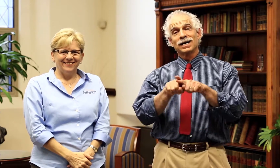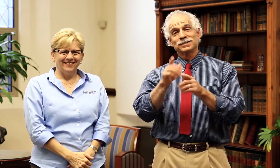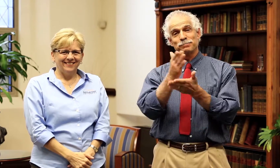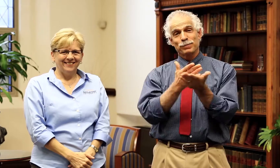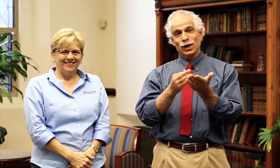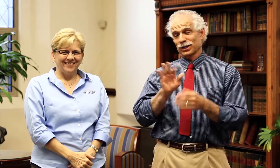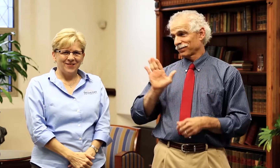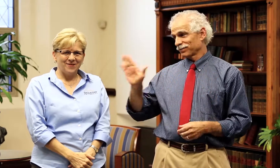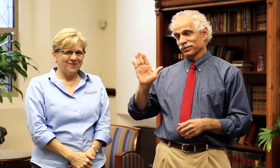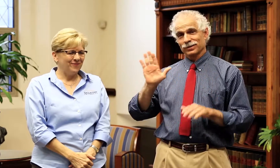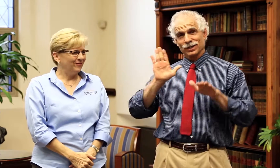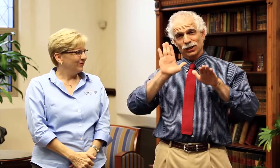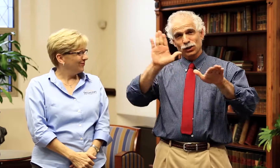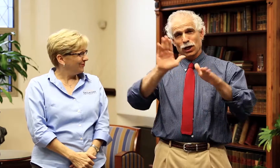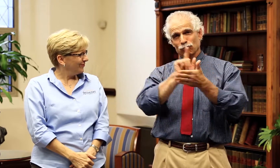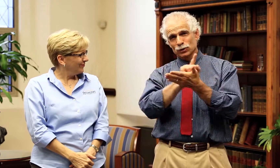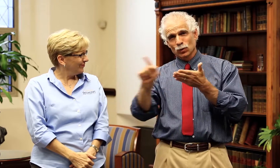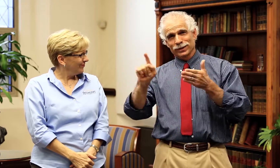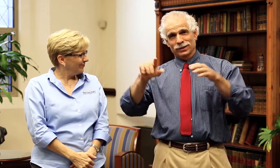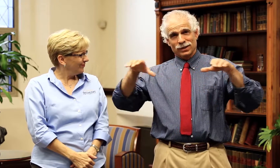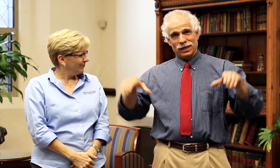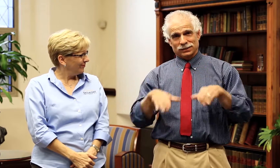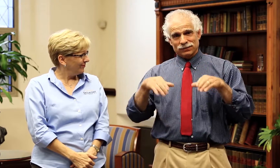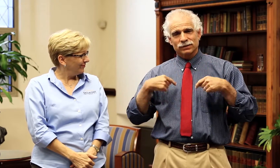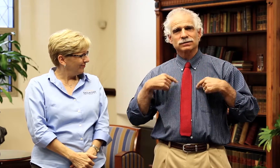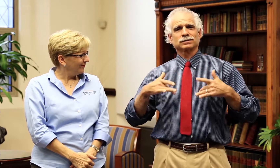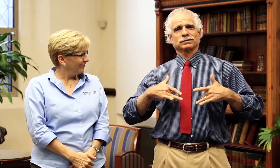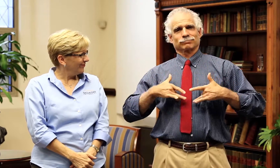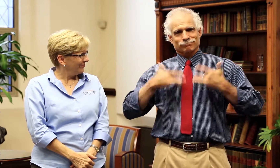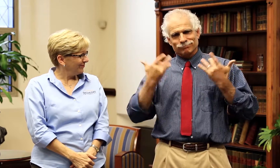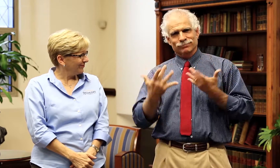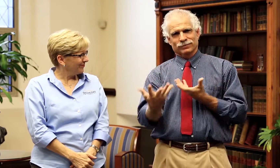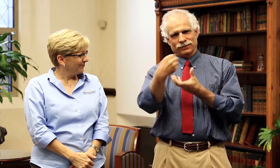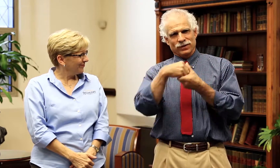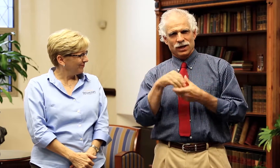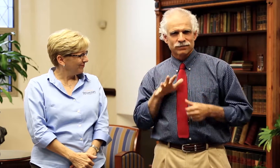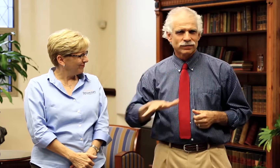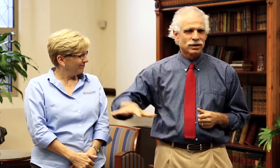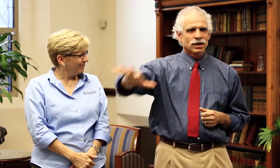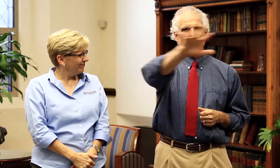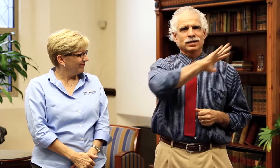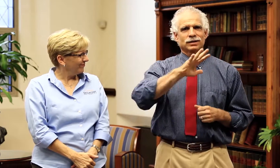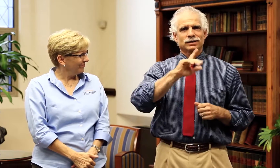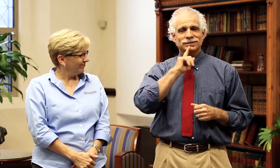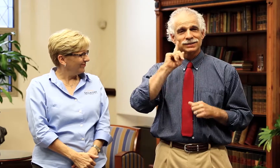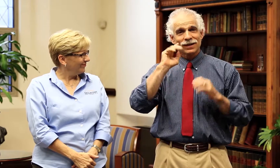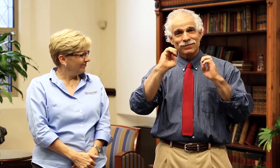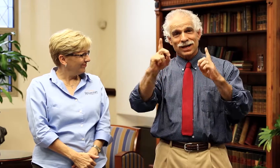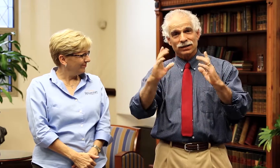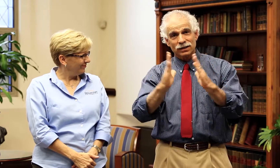As part of inauguration week activities for President Cordano, I am excited to engage members of the deaf education community